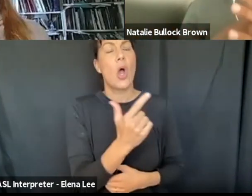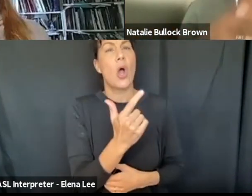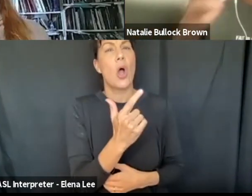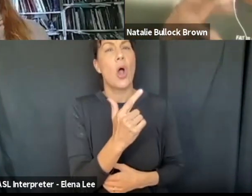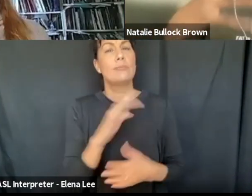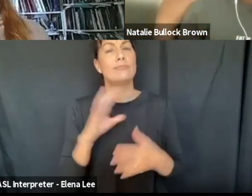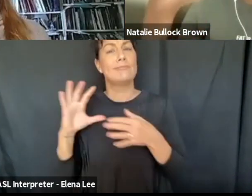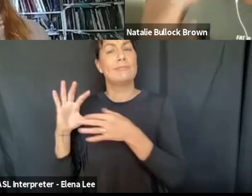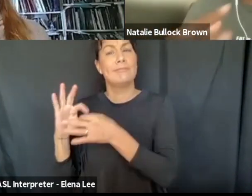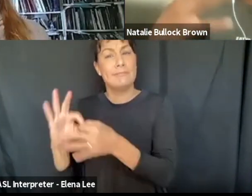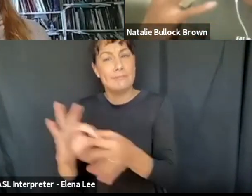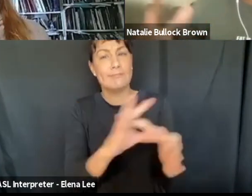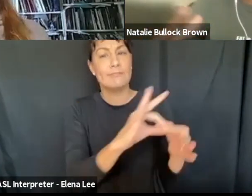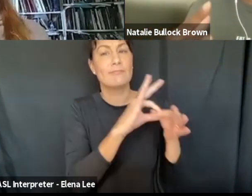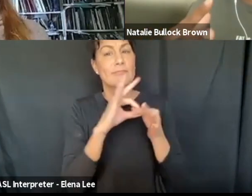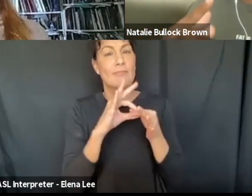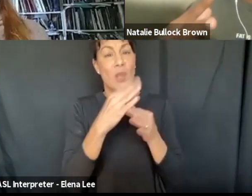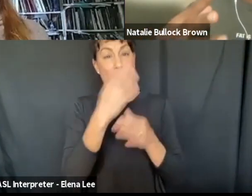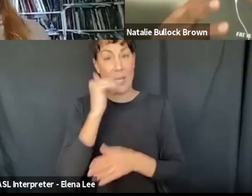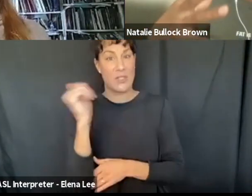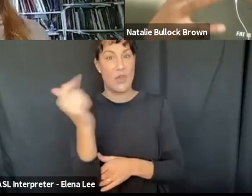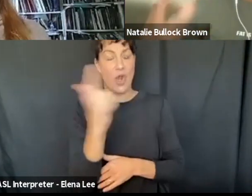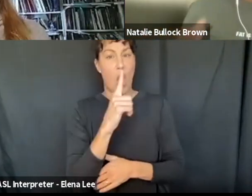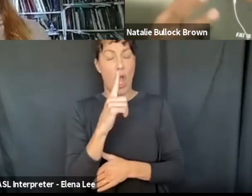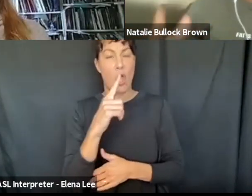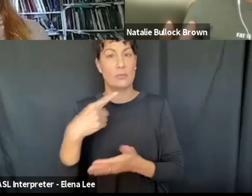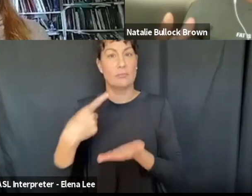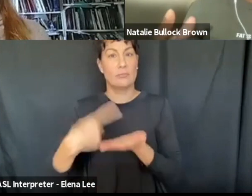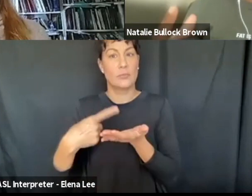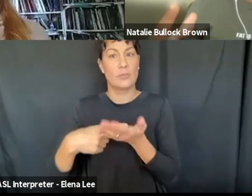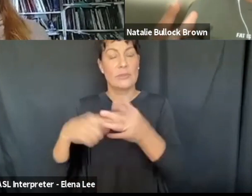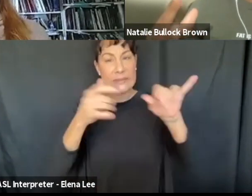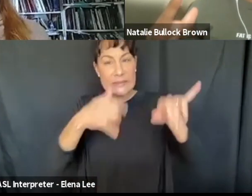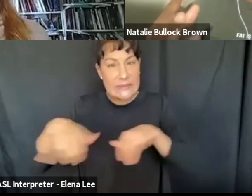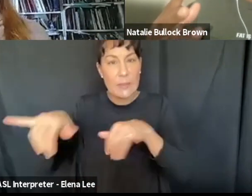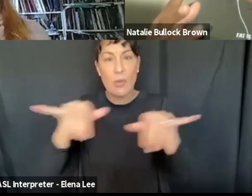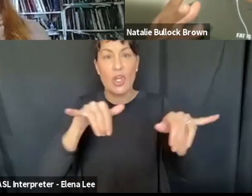Like they're all talking about similar issues